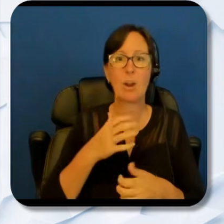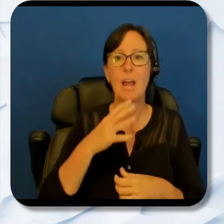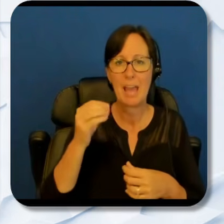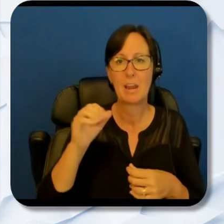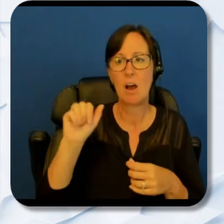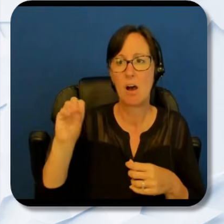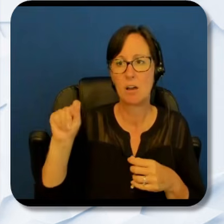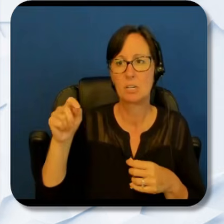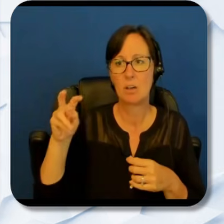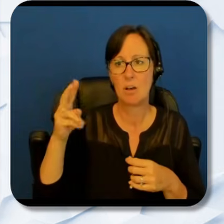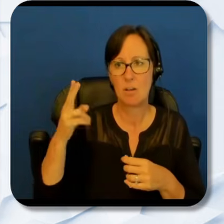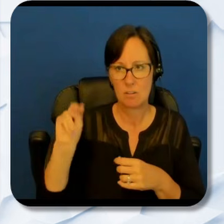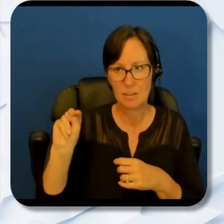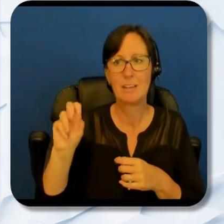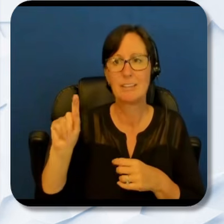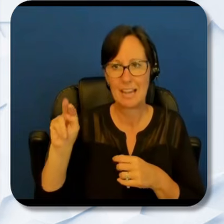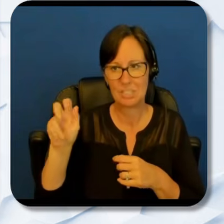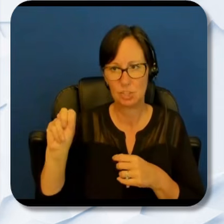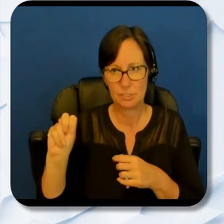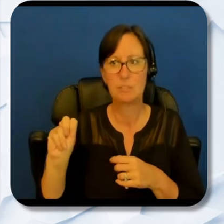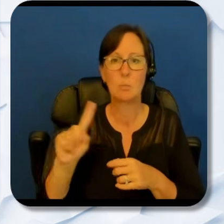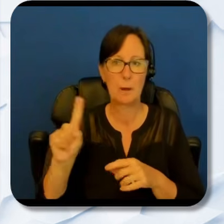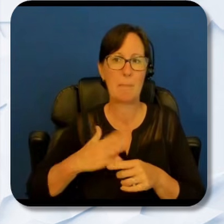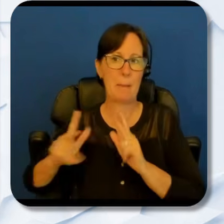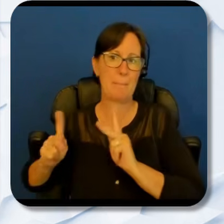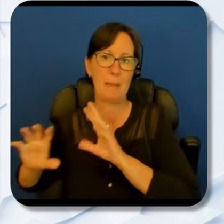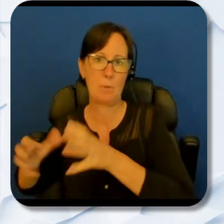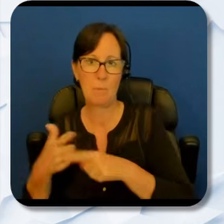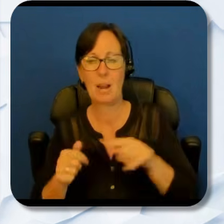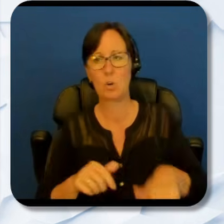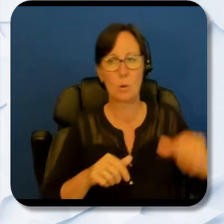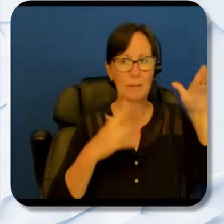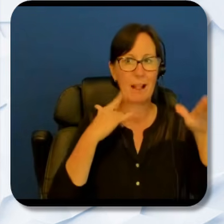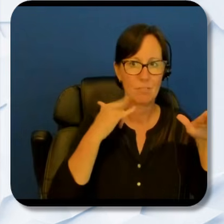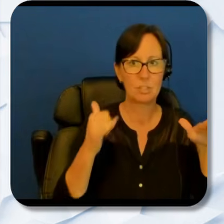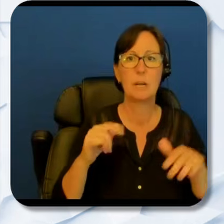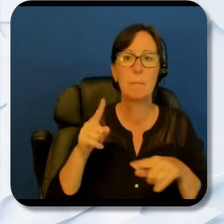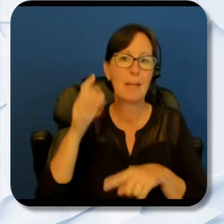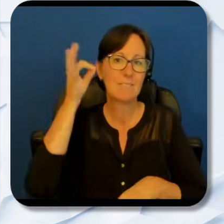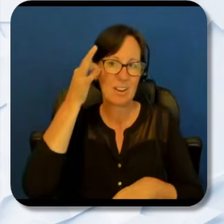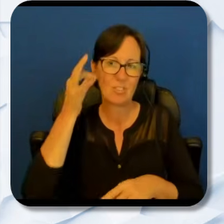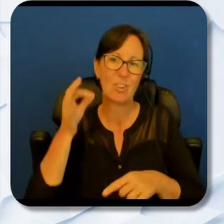but I grew up here in California. That is a result of federal Indian policy.